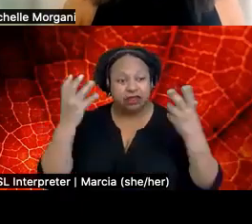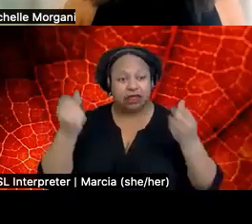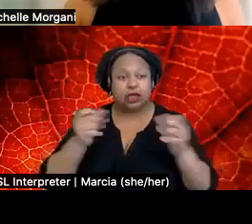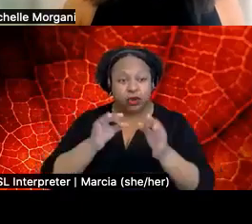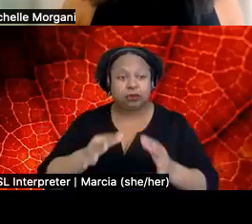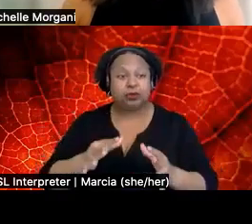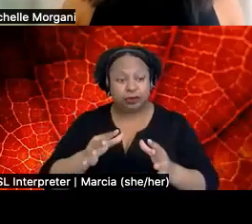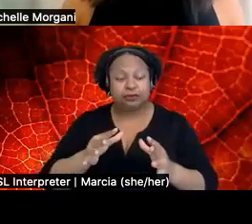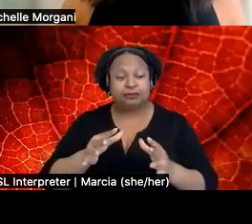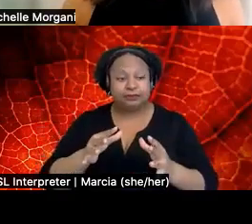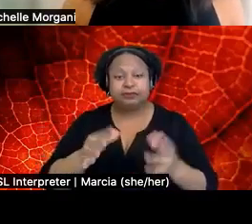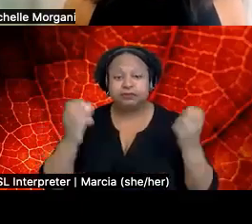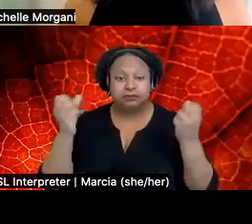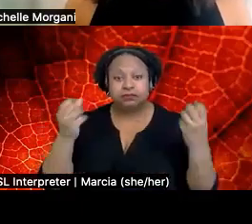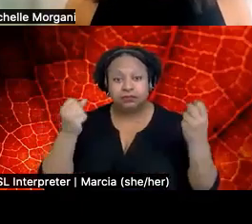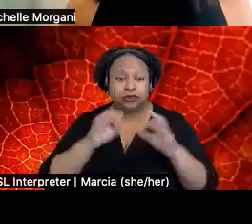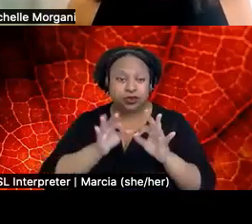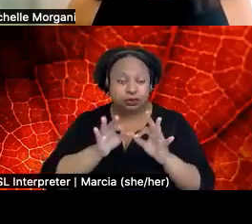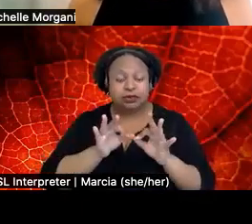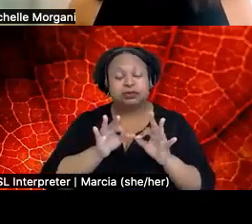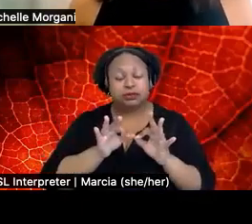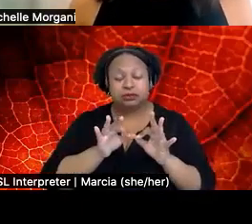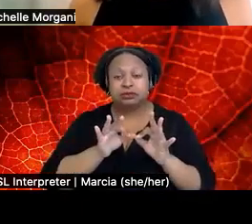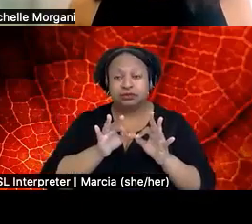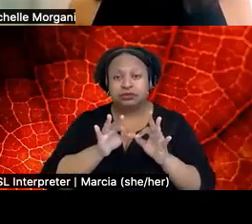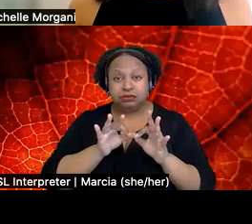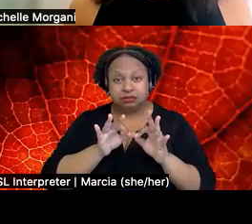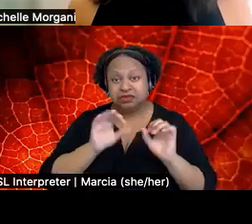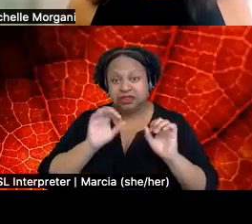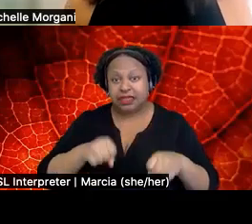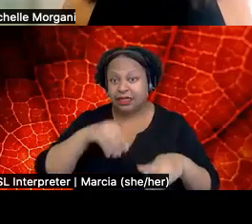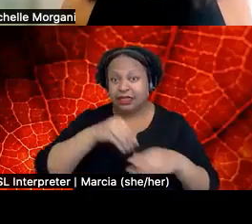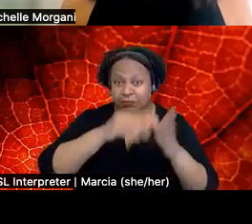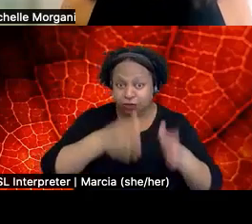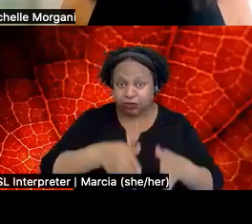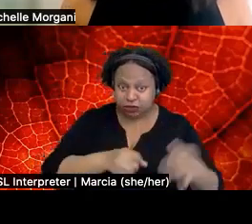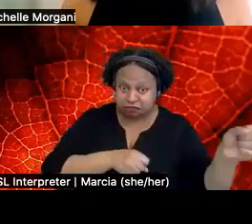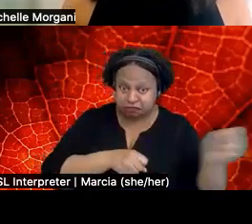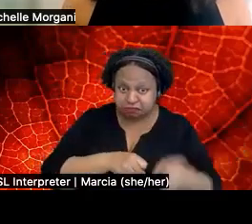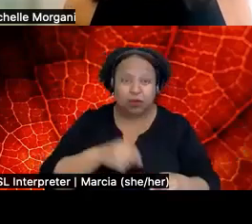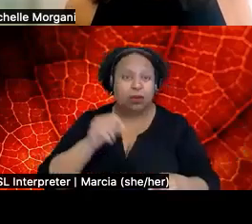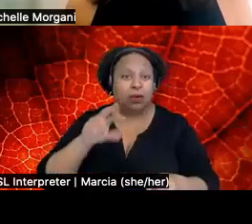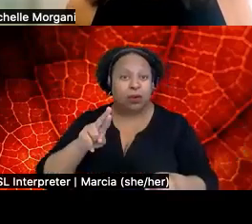So, sign language and interpreting can be both done in person and it can also be done remotely.